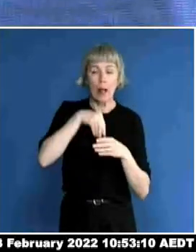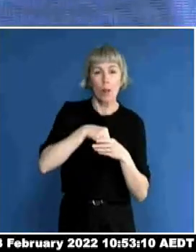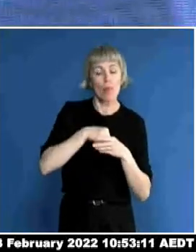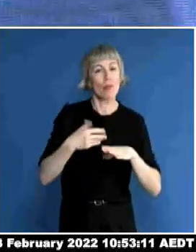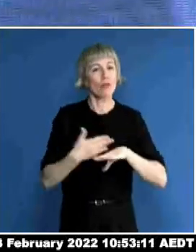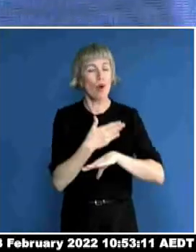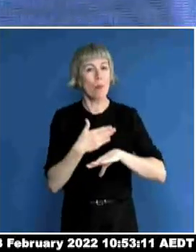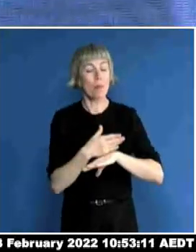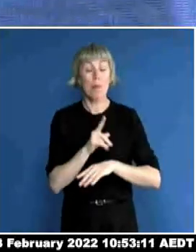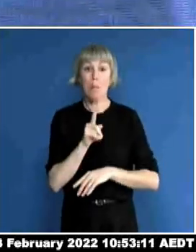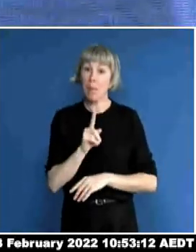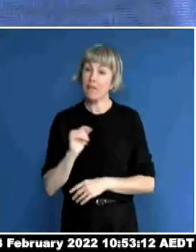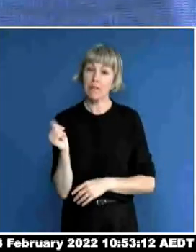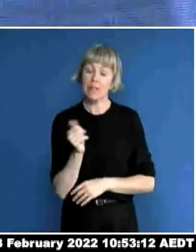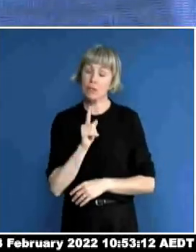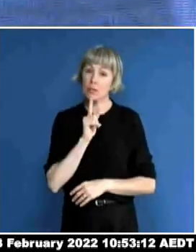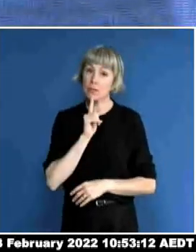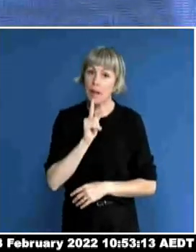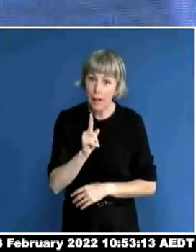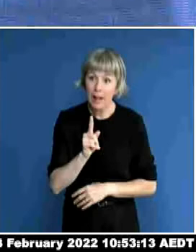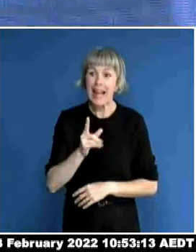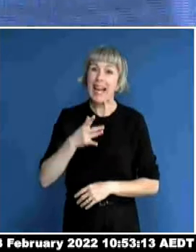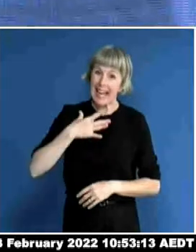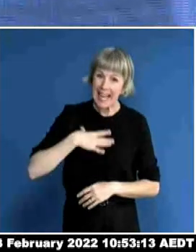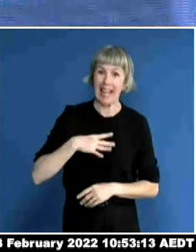support her ADHD and mental health.